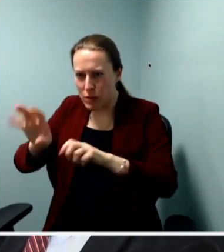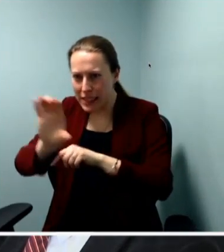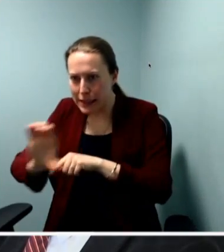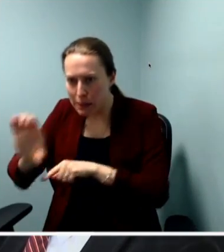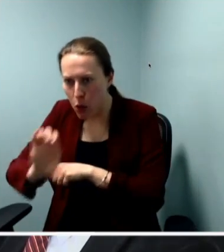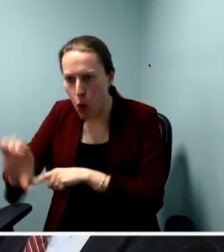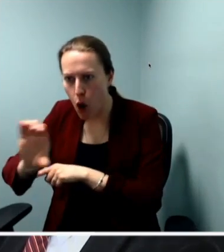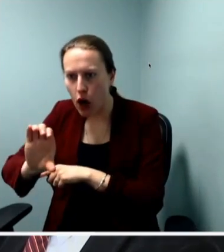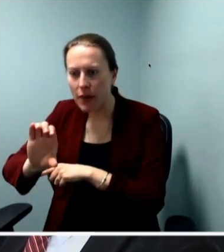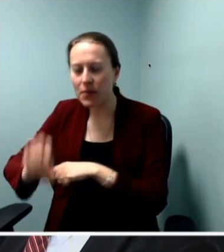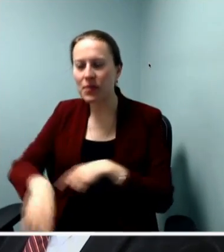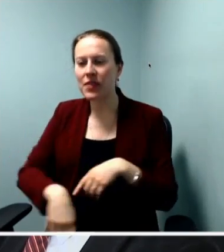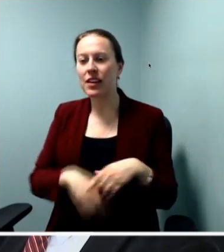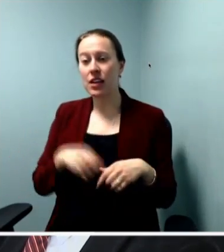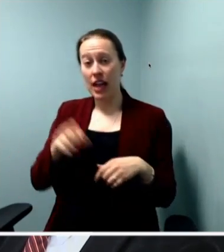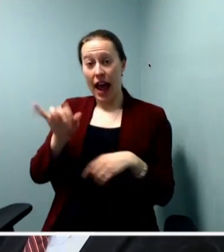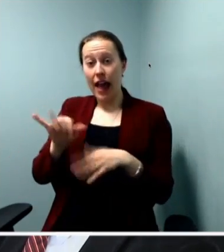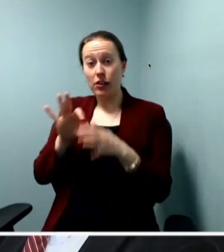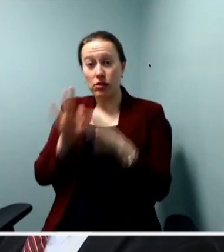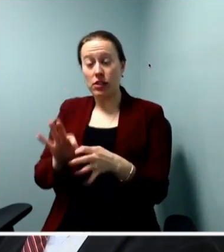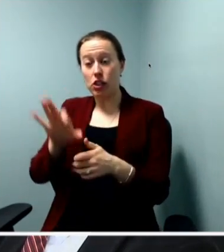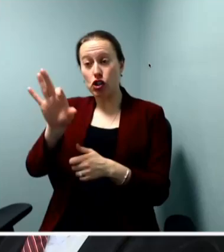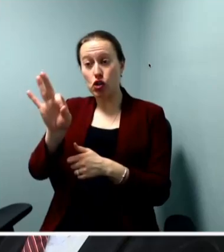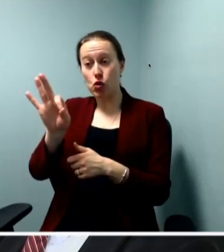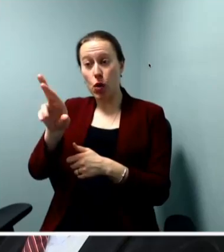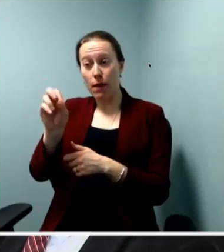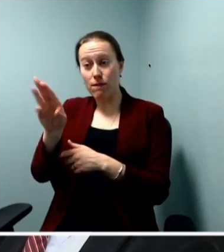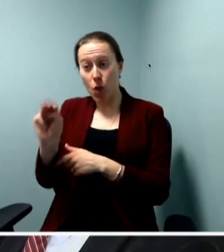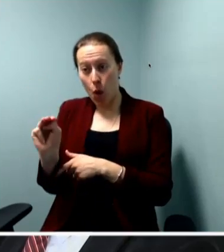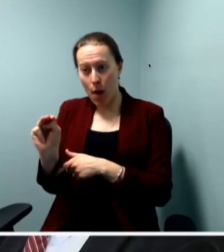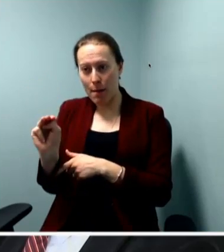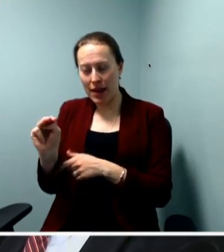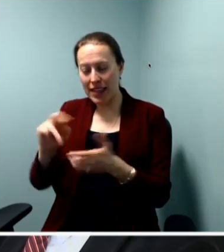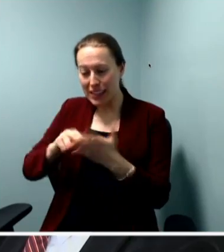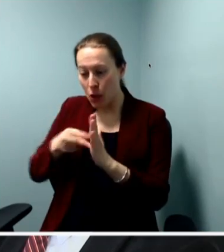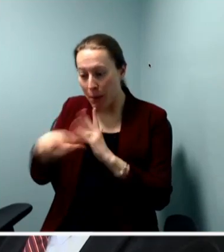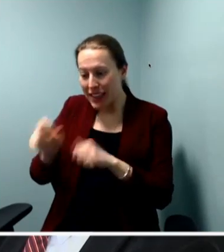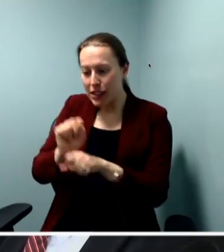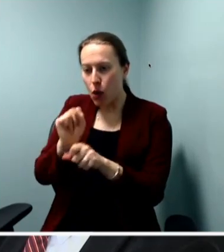So that the form is really working in partnership with the function.